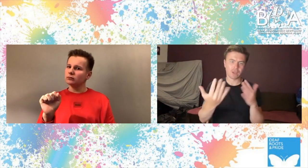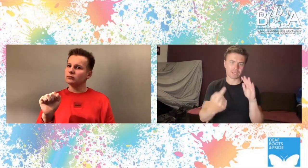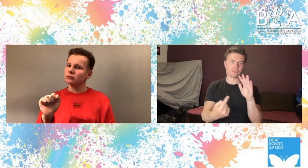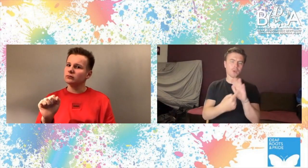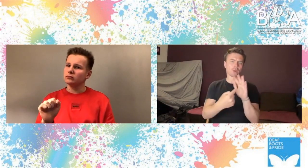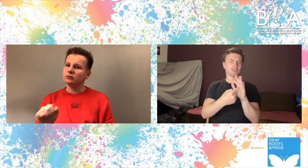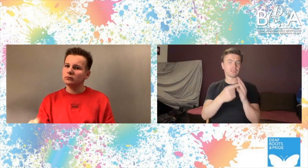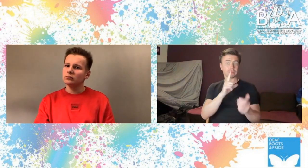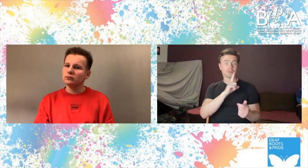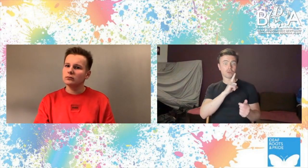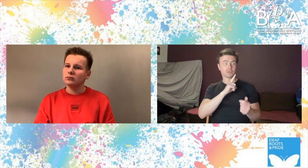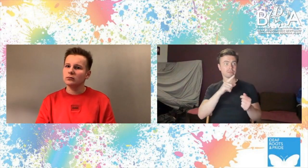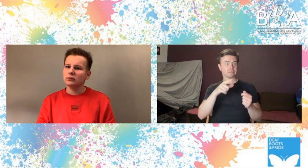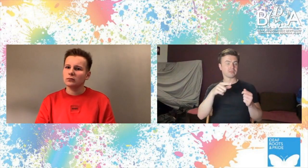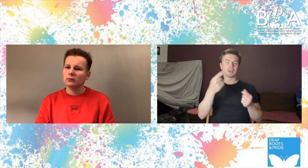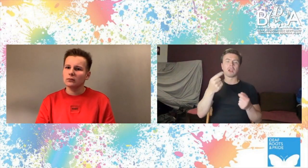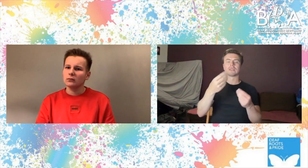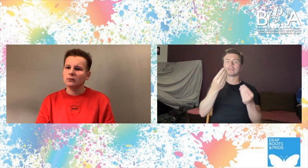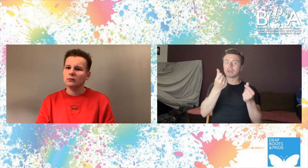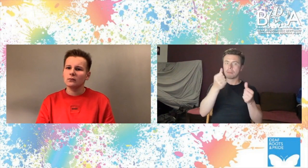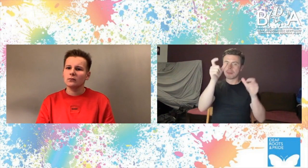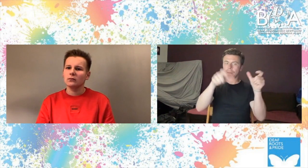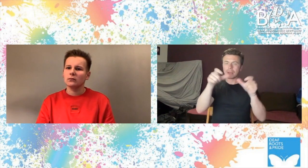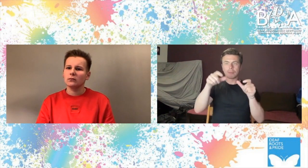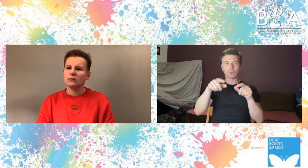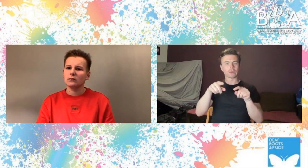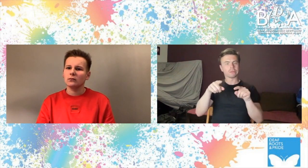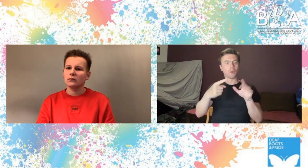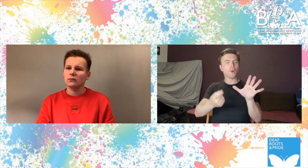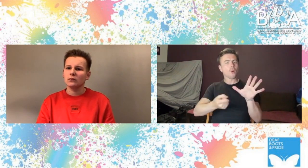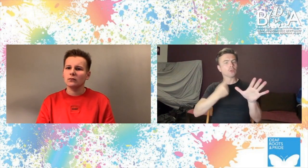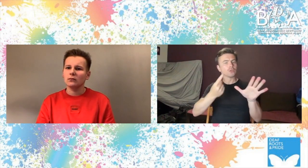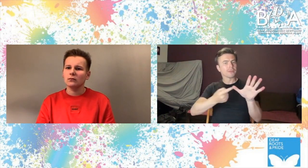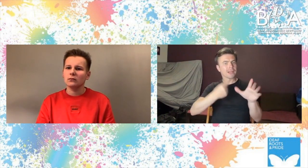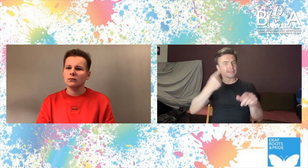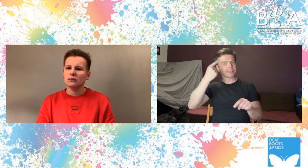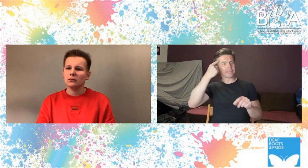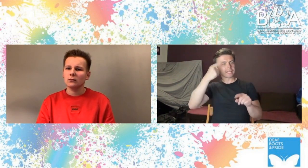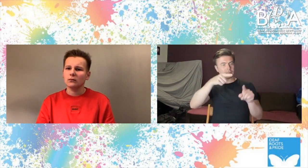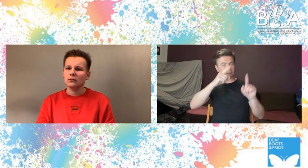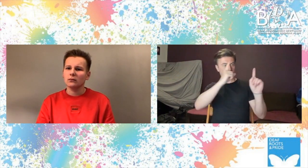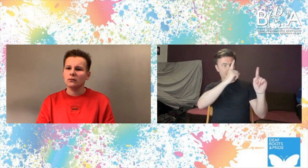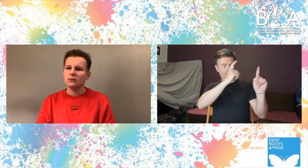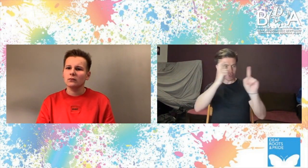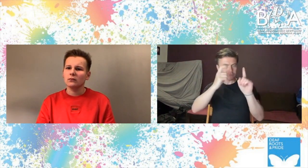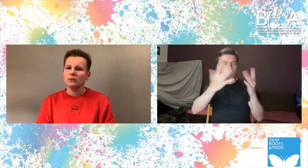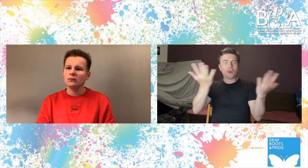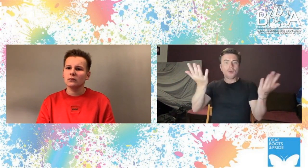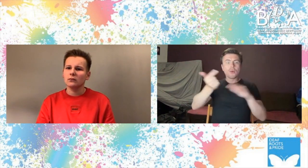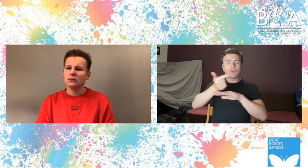Yes, it’s very important. Some people think that if you are a photographer or a